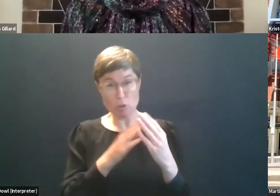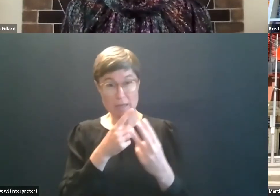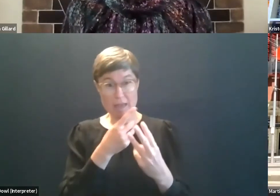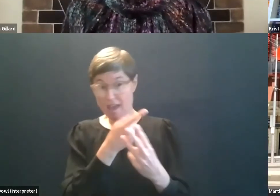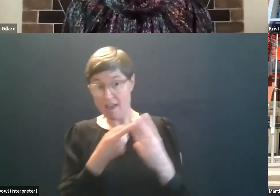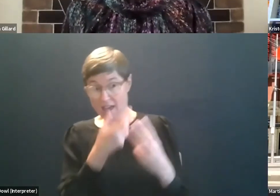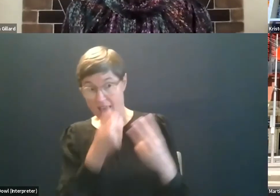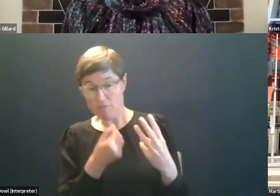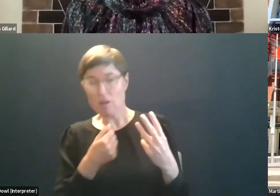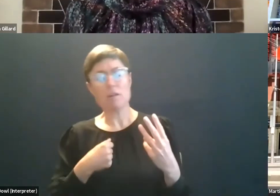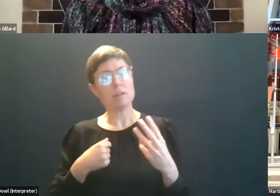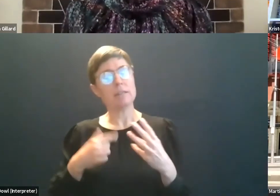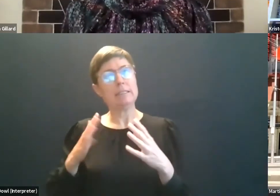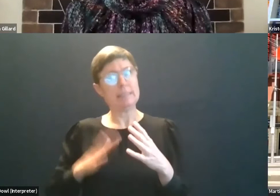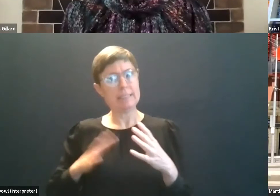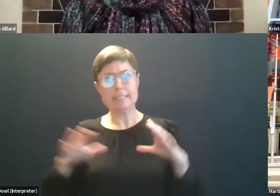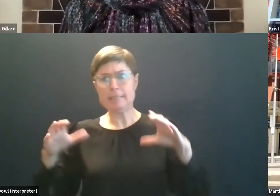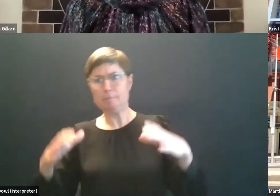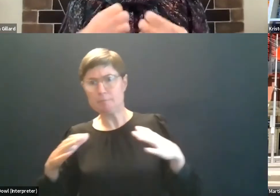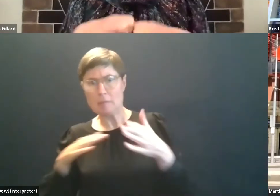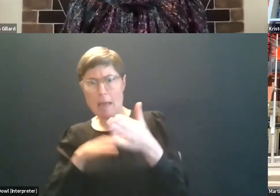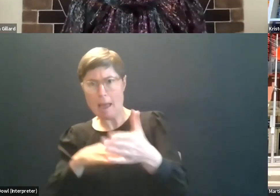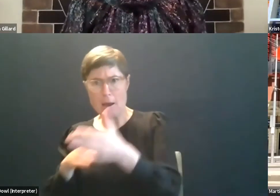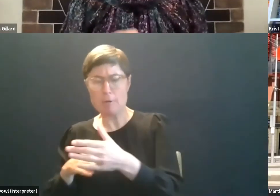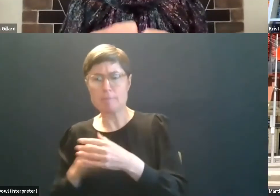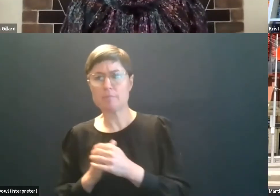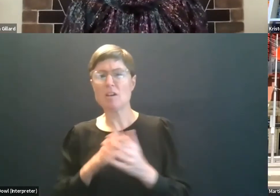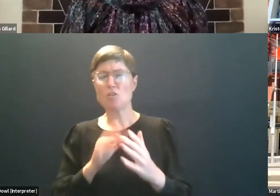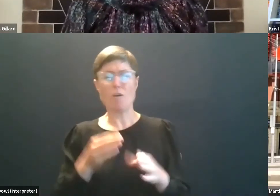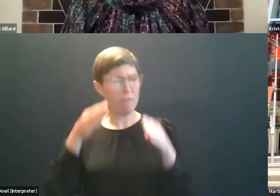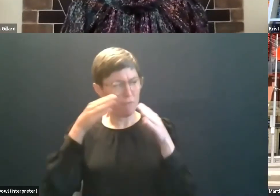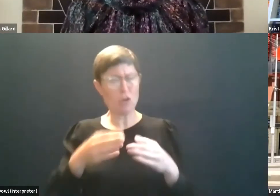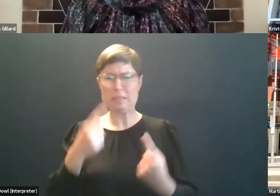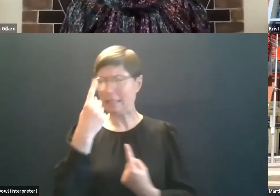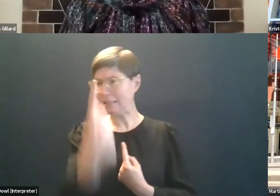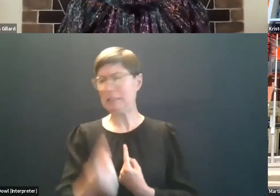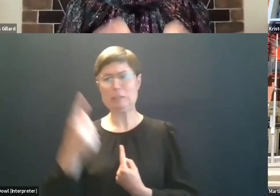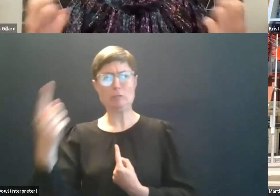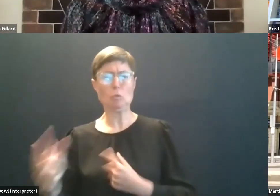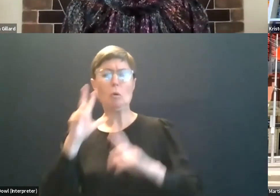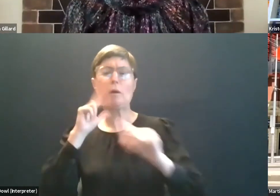about how we organise our society, not an individual self-care endeavour. So we have